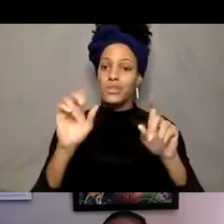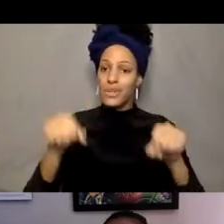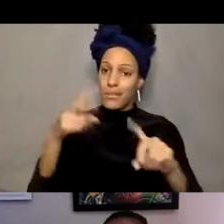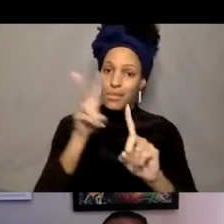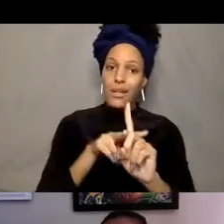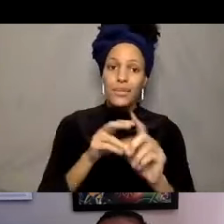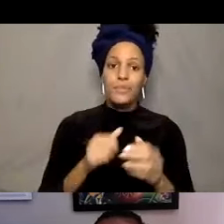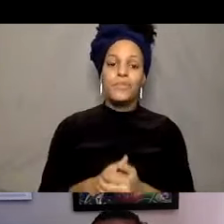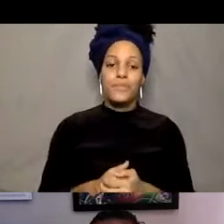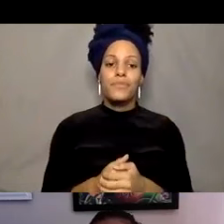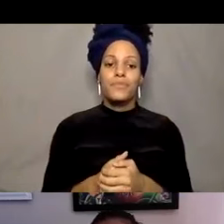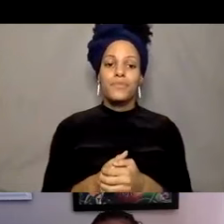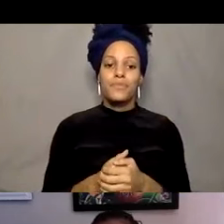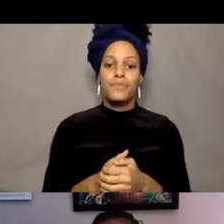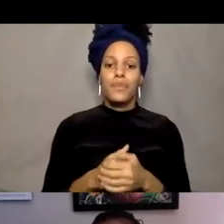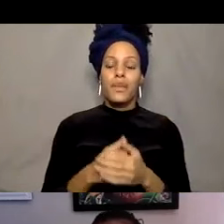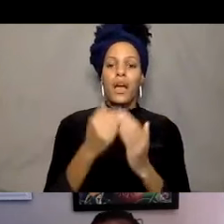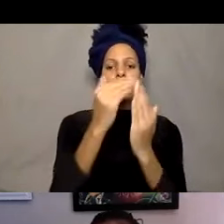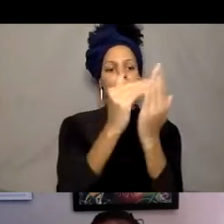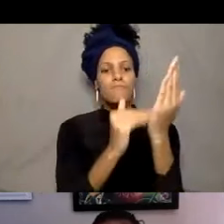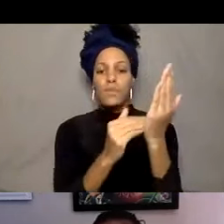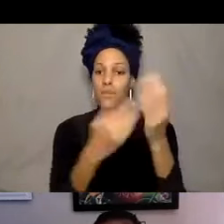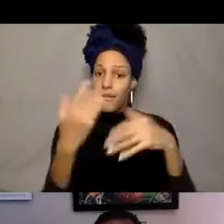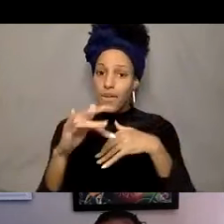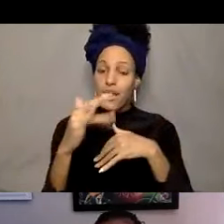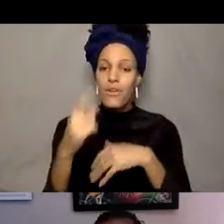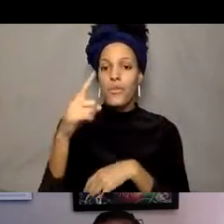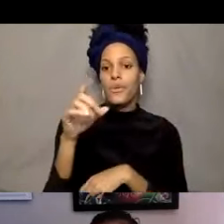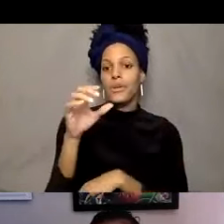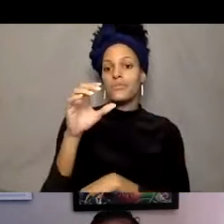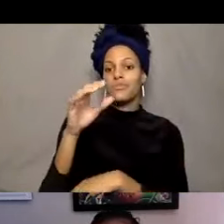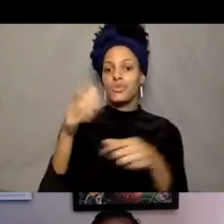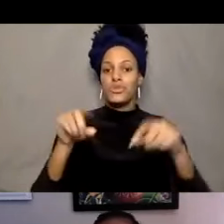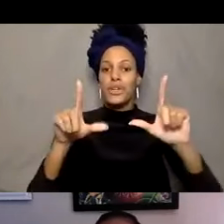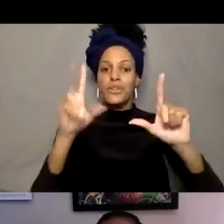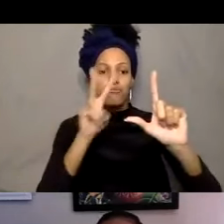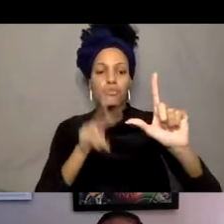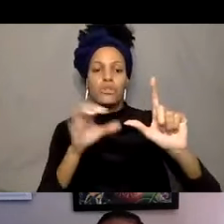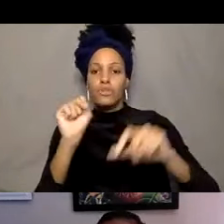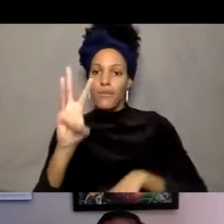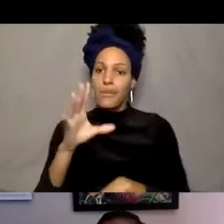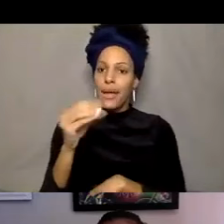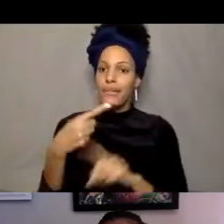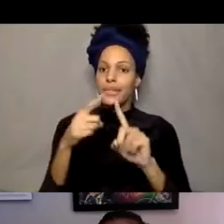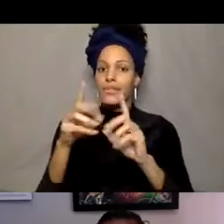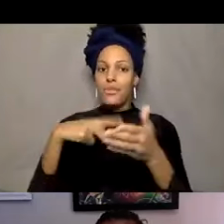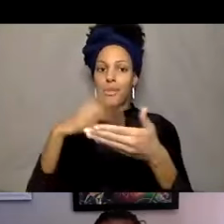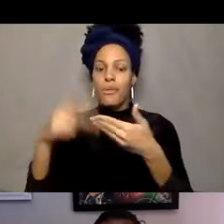Guidelines are available online for screen reader software and translation programs. We can provide them in other formats as well.